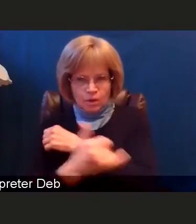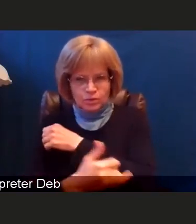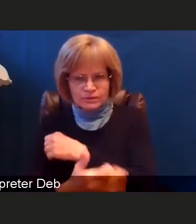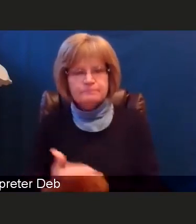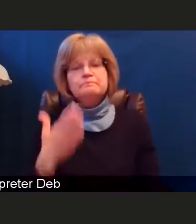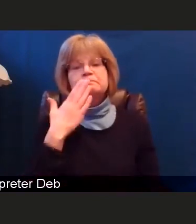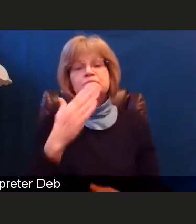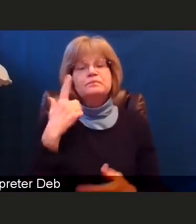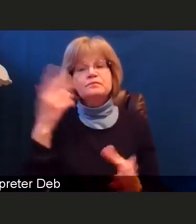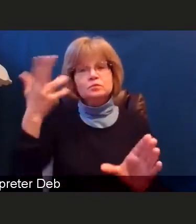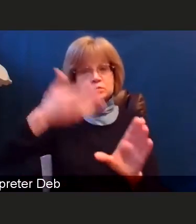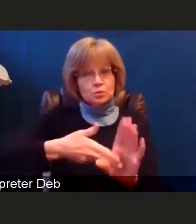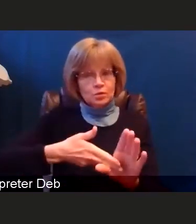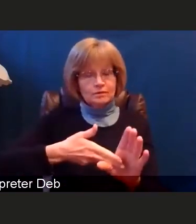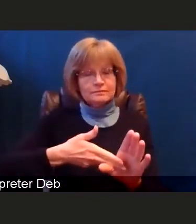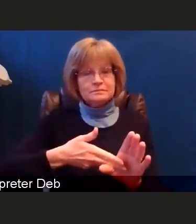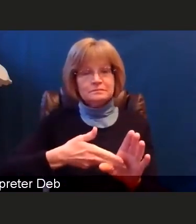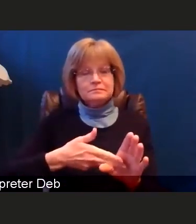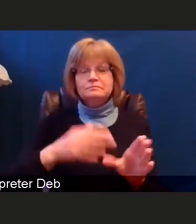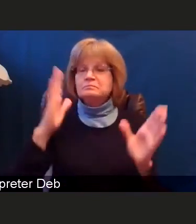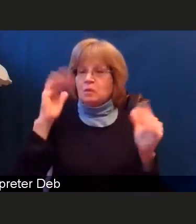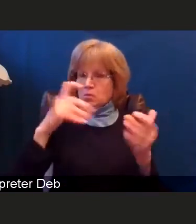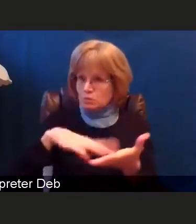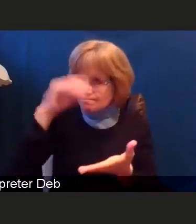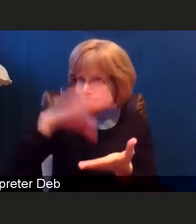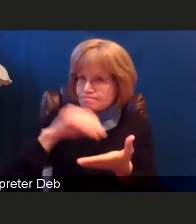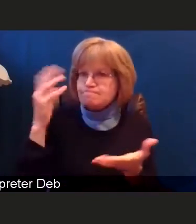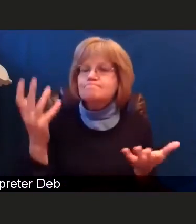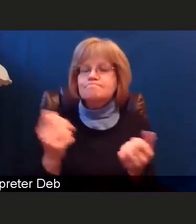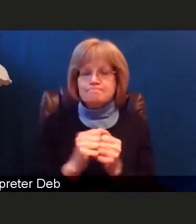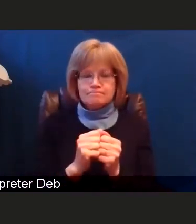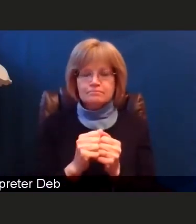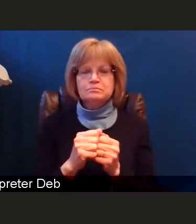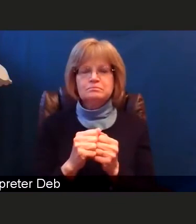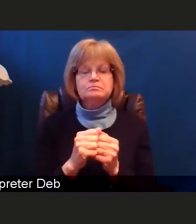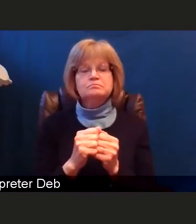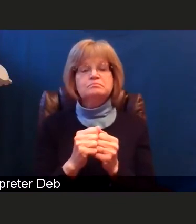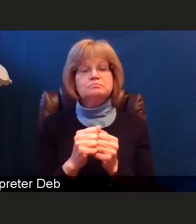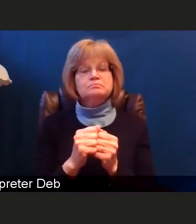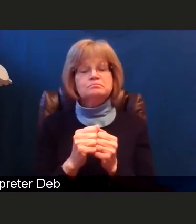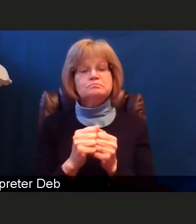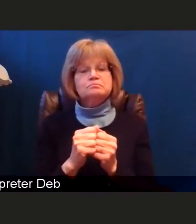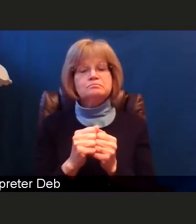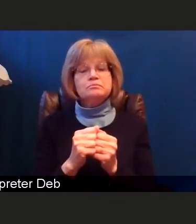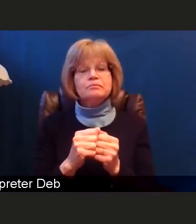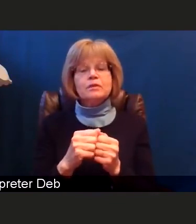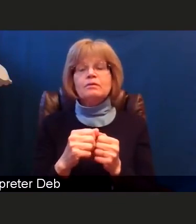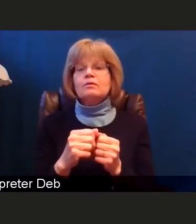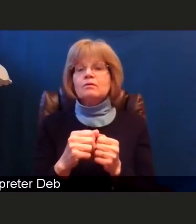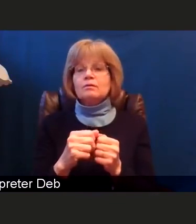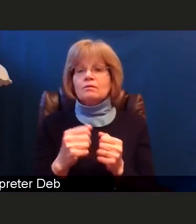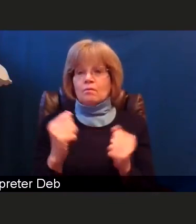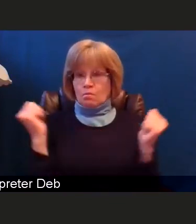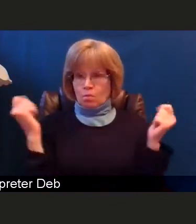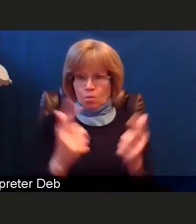I hope you find this time informative, and the first thing I'll just say is that I think all of us here at Beebe Healthcare,